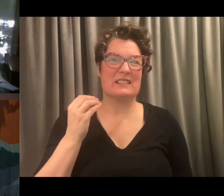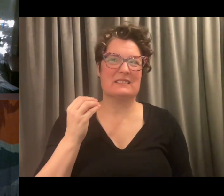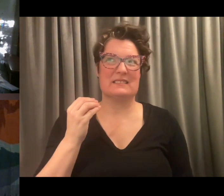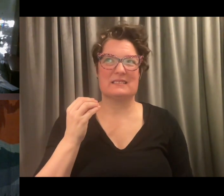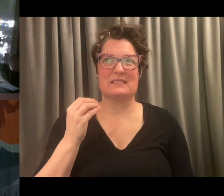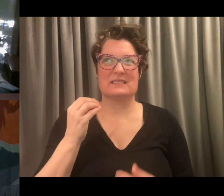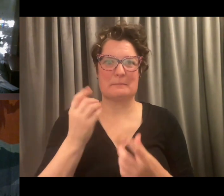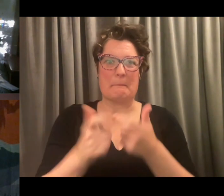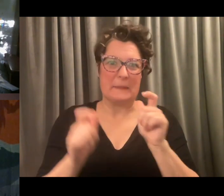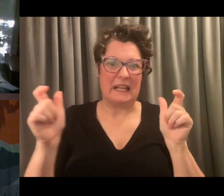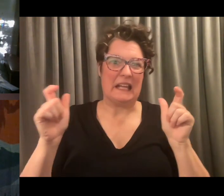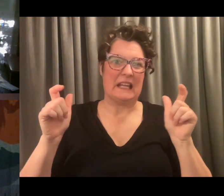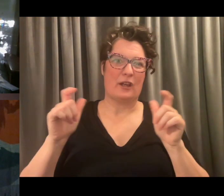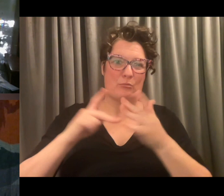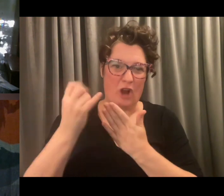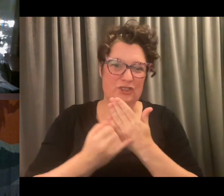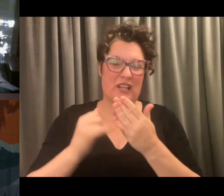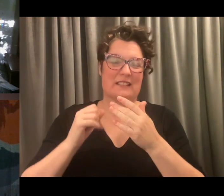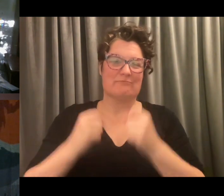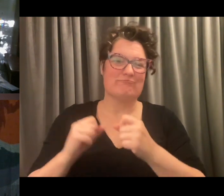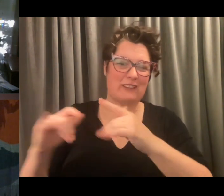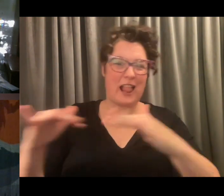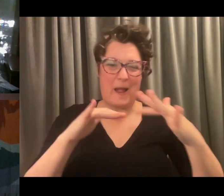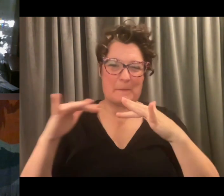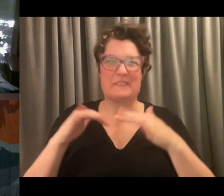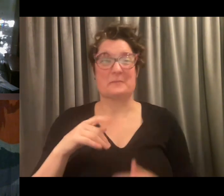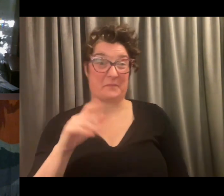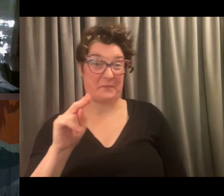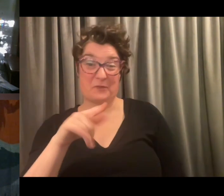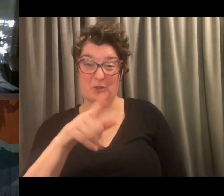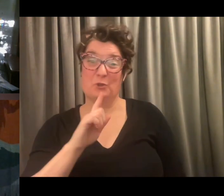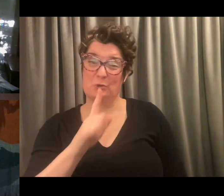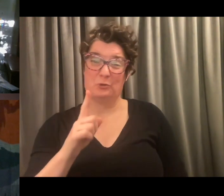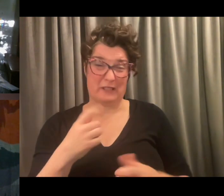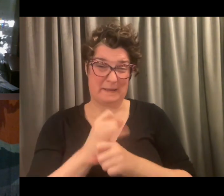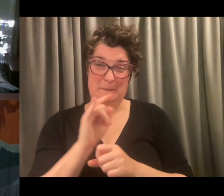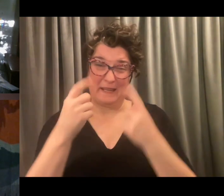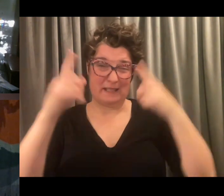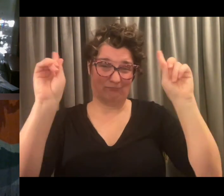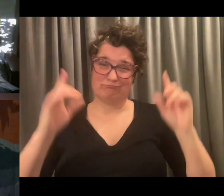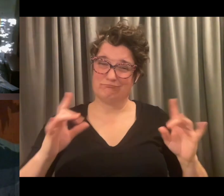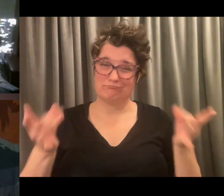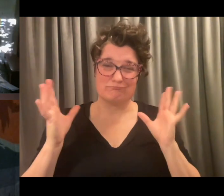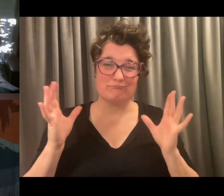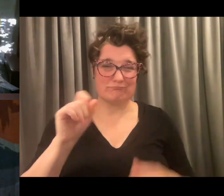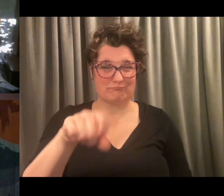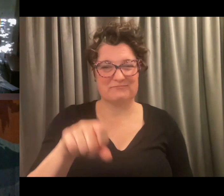Nomy: Mm-hmm. You really rise to the occasion. Never: Thank you. Nomy: but in these last few minutes, I'm wondering if, If you can share